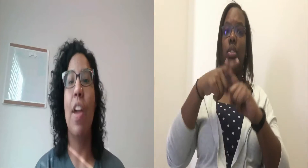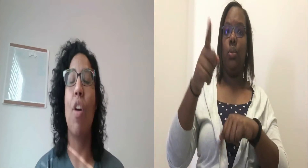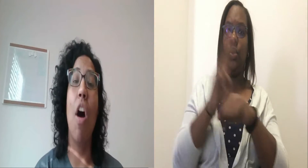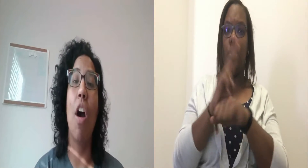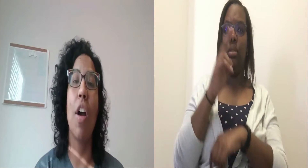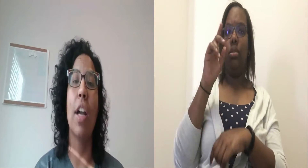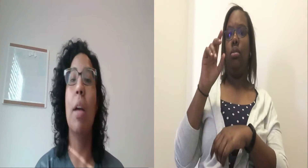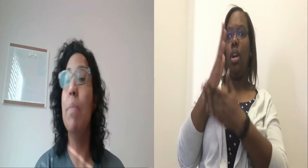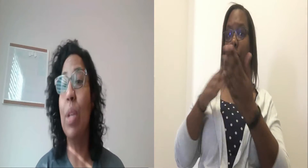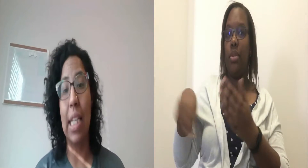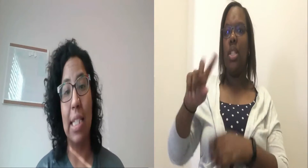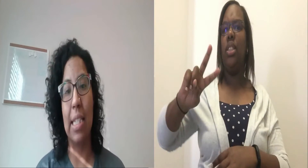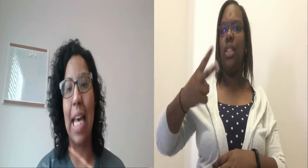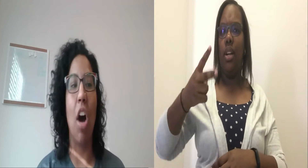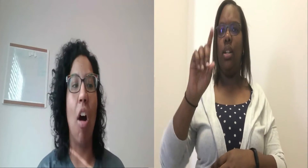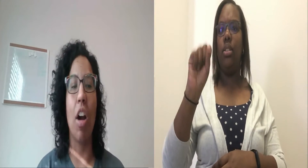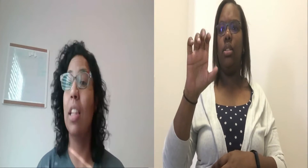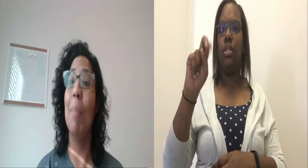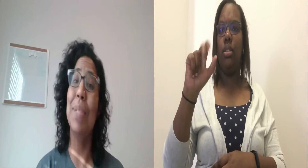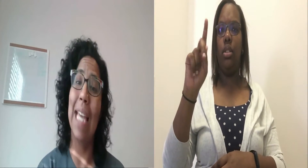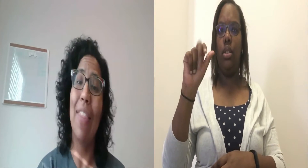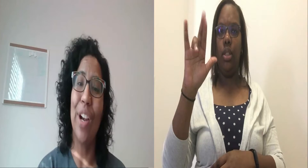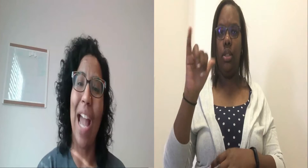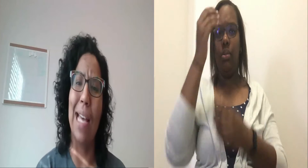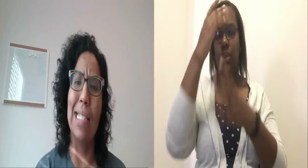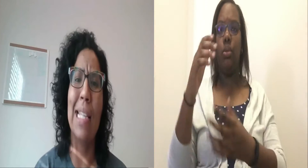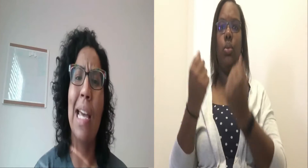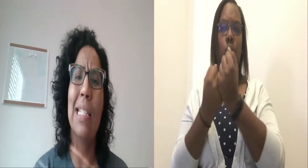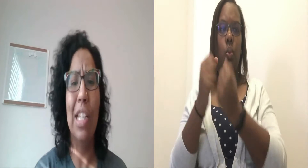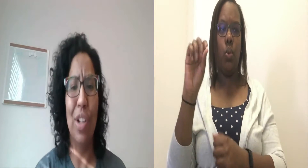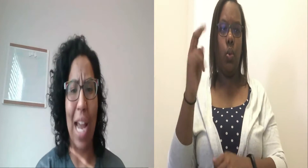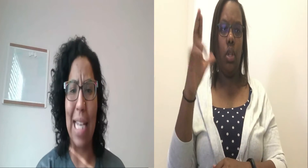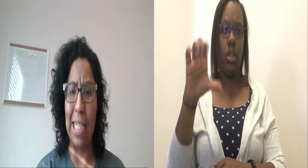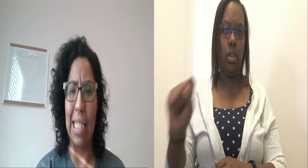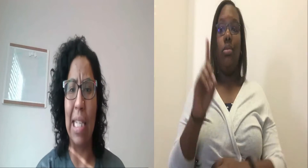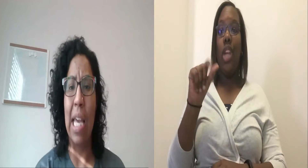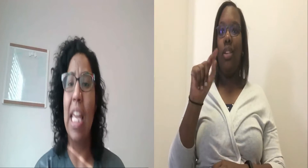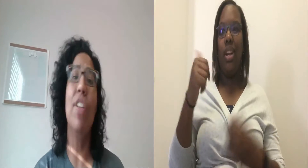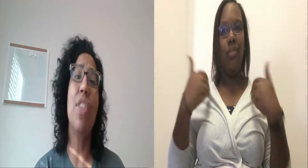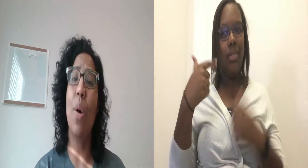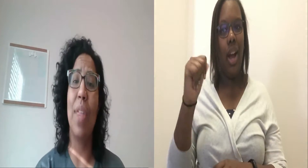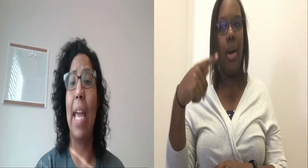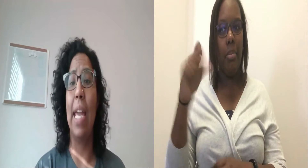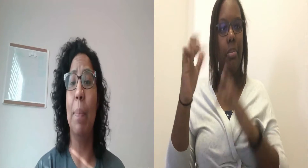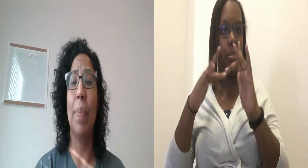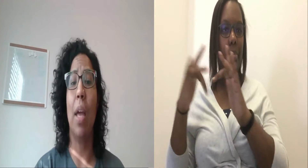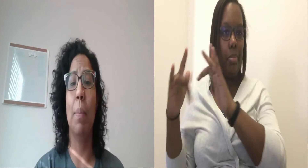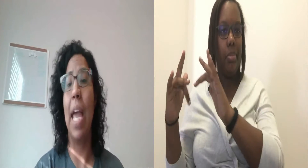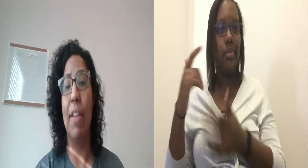there are communities that are clumped together as singular identities even though they behave